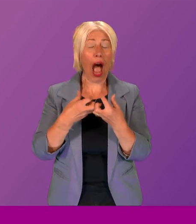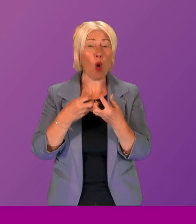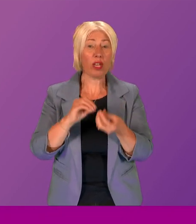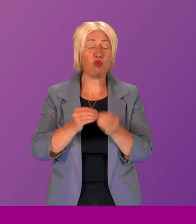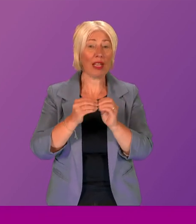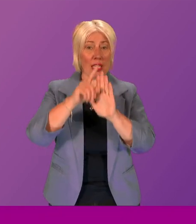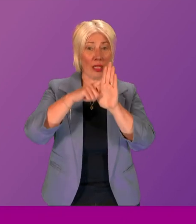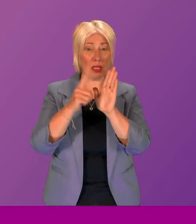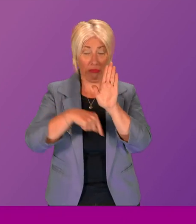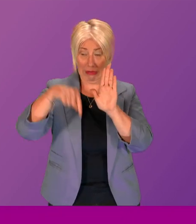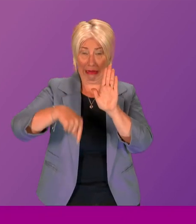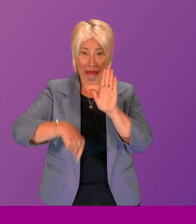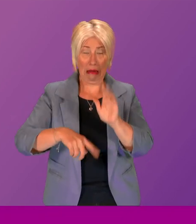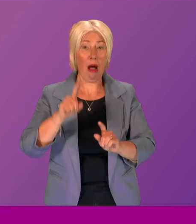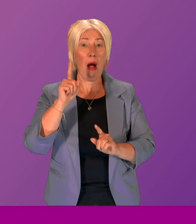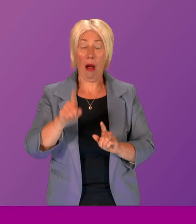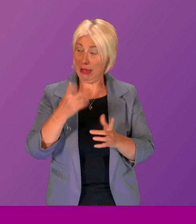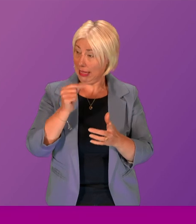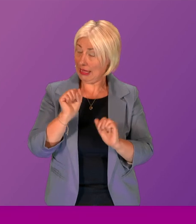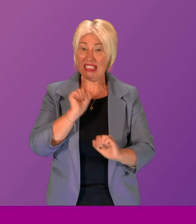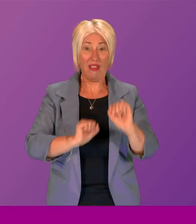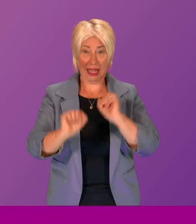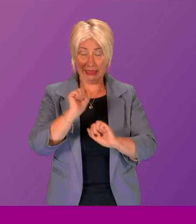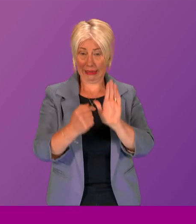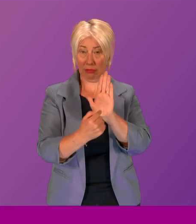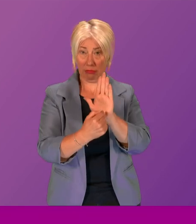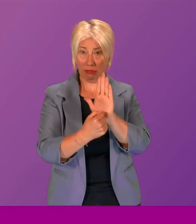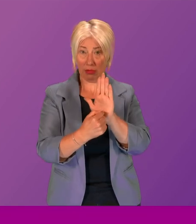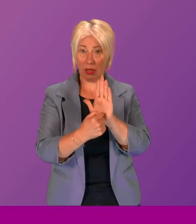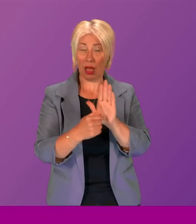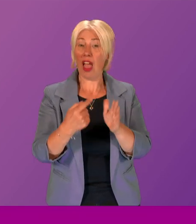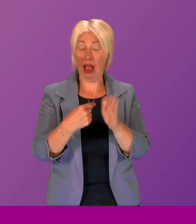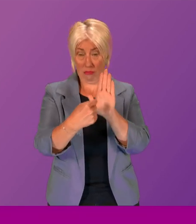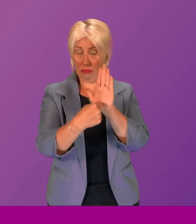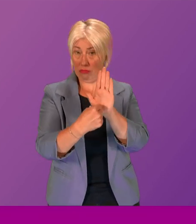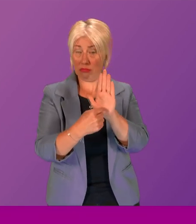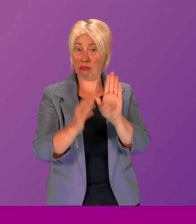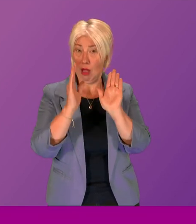reasonable person defence in the legislation, and our legislation has to comply with the European